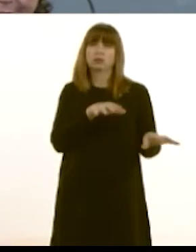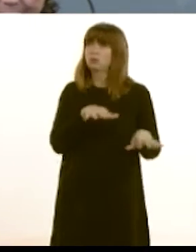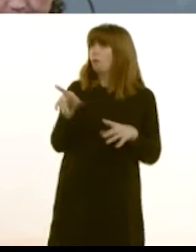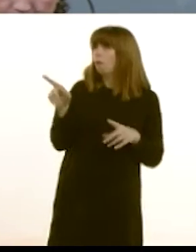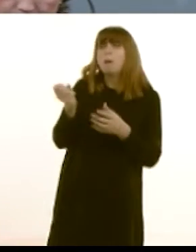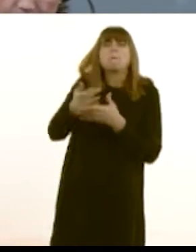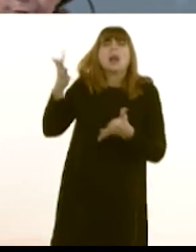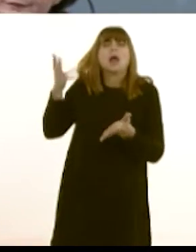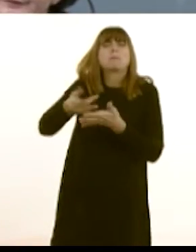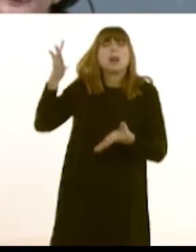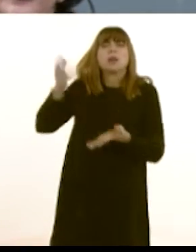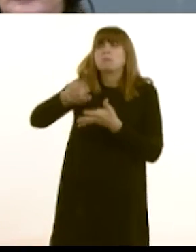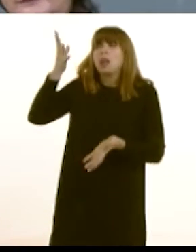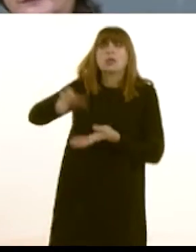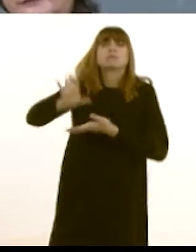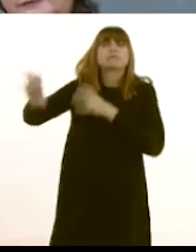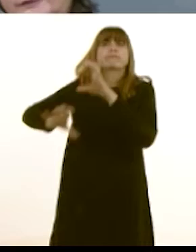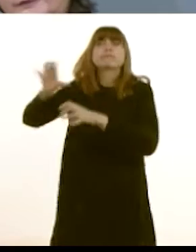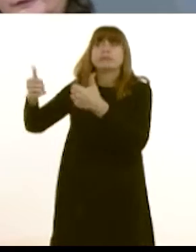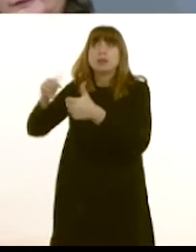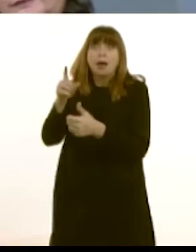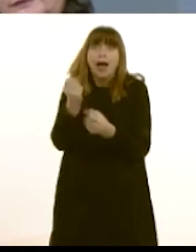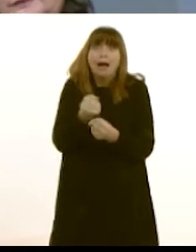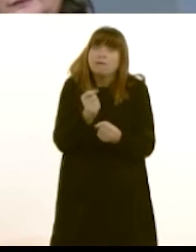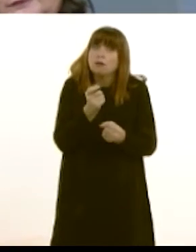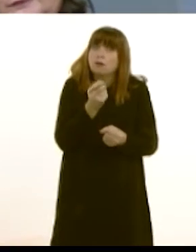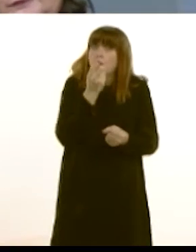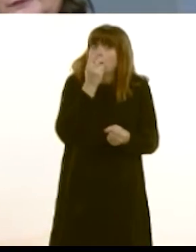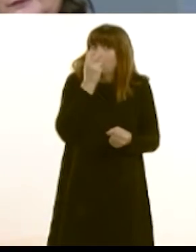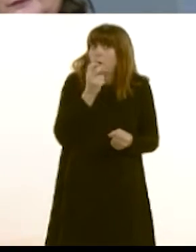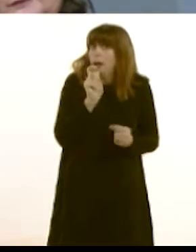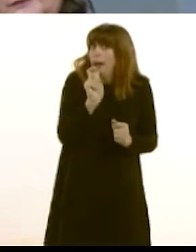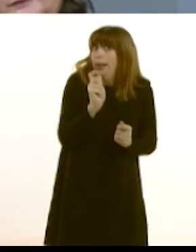millions of pounds, and I get that, but, equally, there are some very small steps that we can